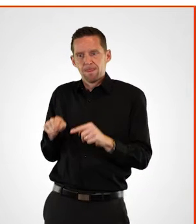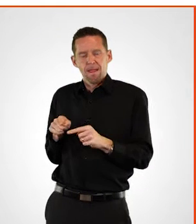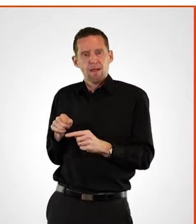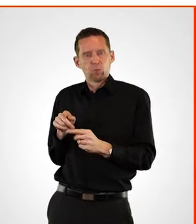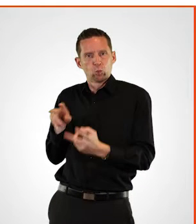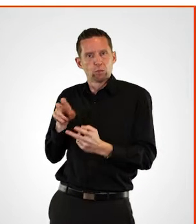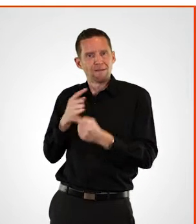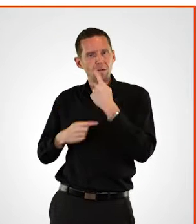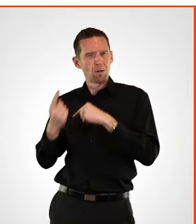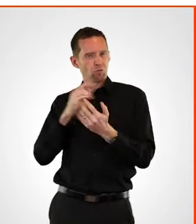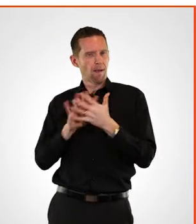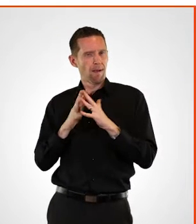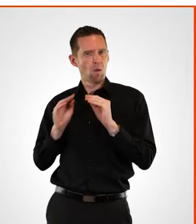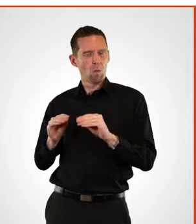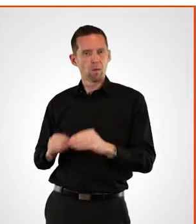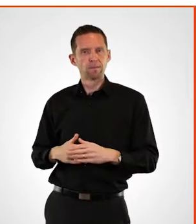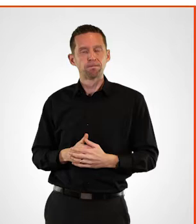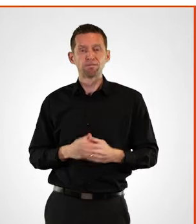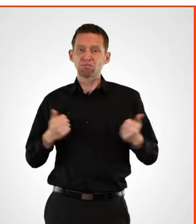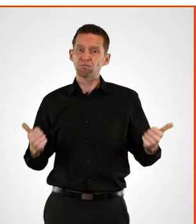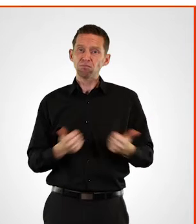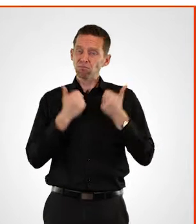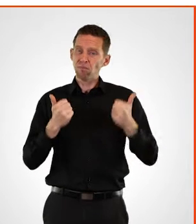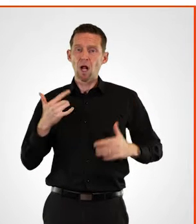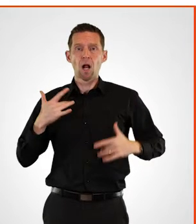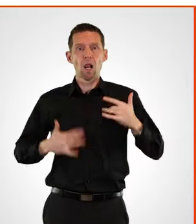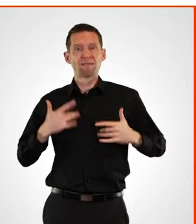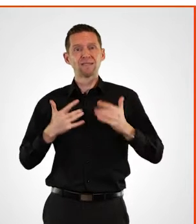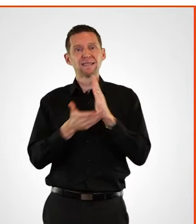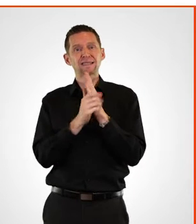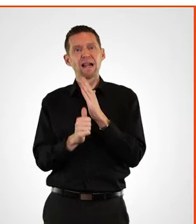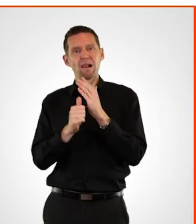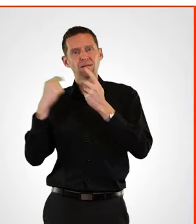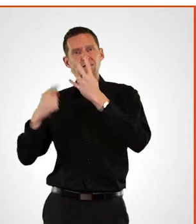So there's a variety of life skills curriculums that I'd like you to look into